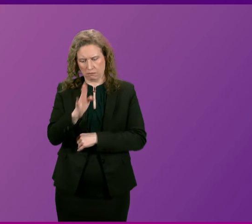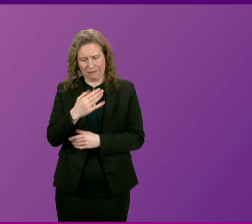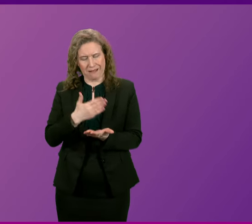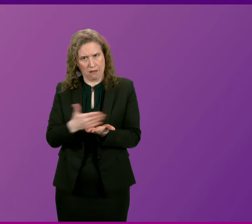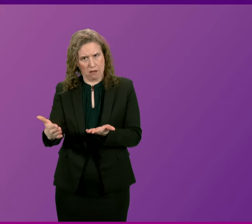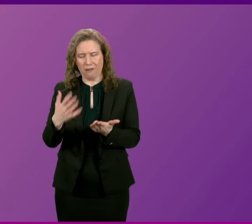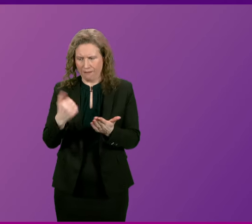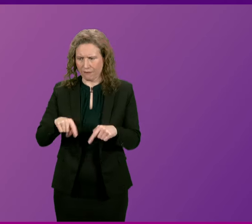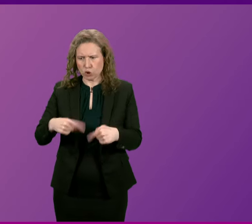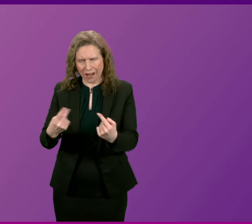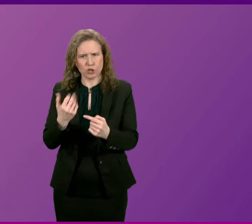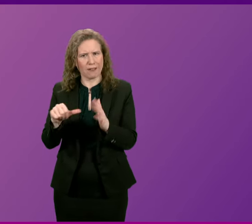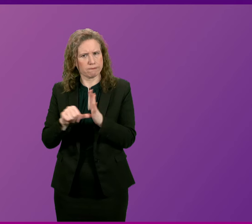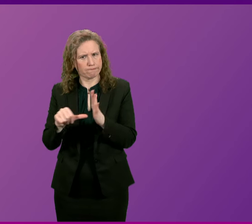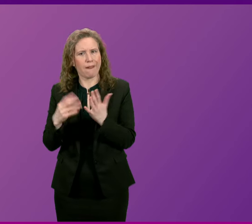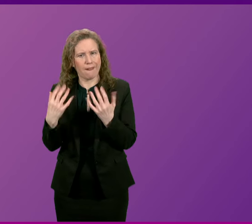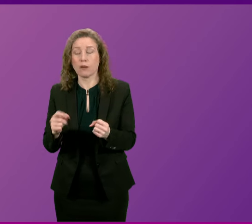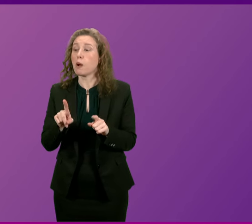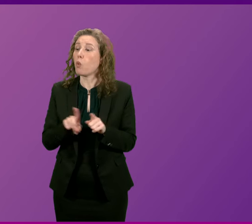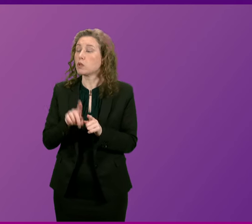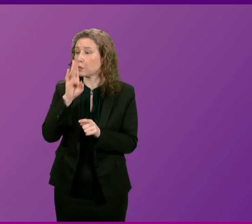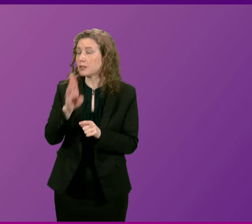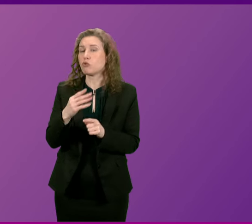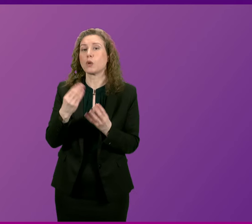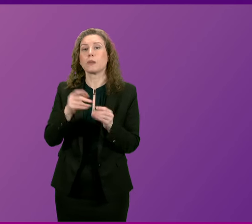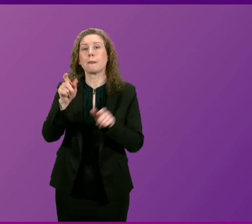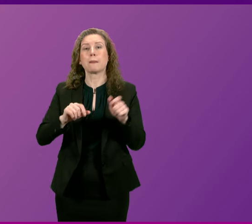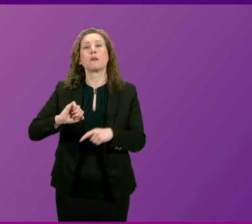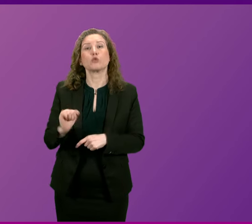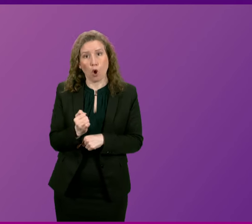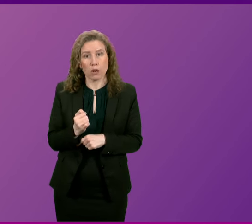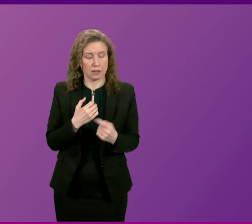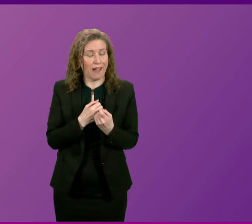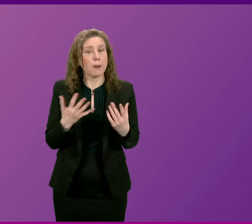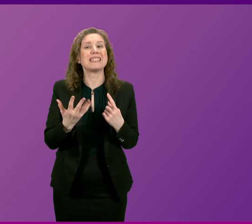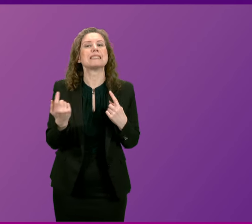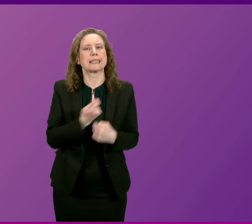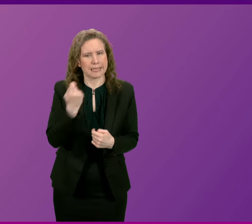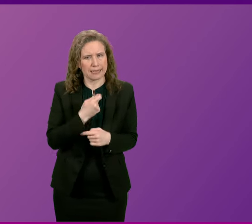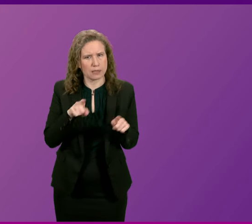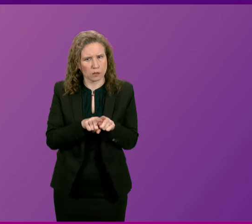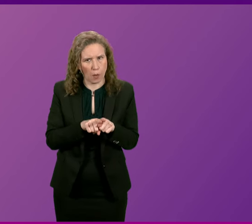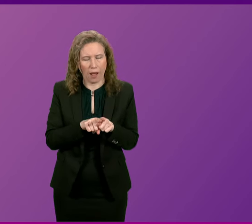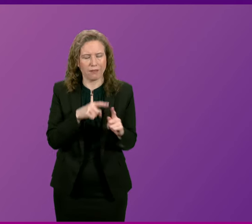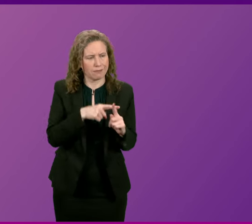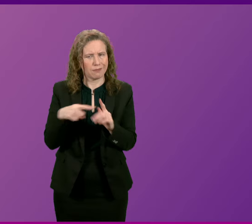that we face. I will also be straight with the people of Scotland about the successes that this Government has delivered and of which we are very proud.